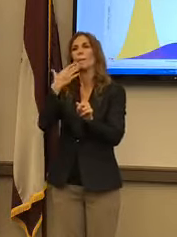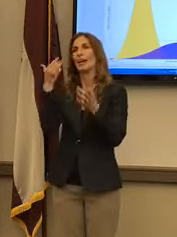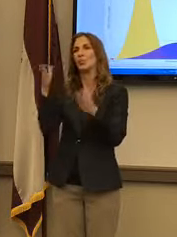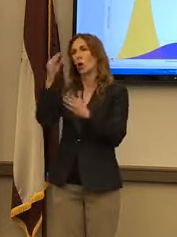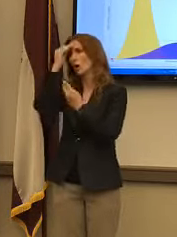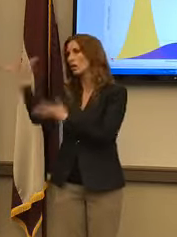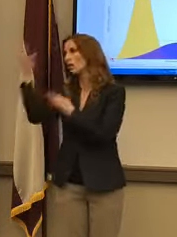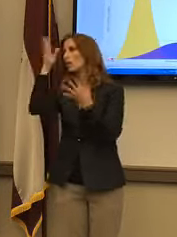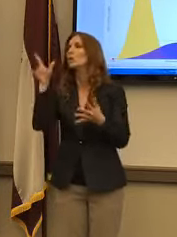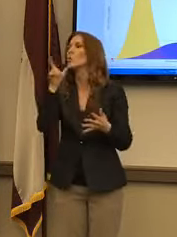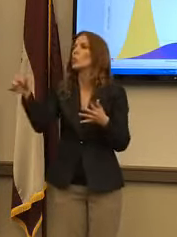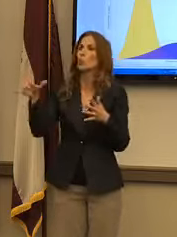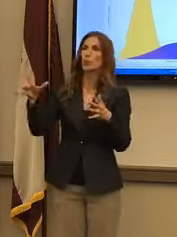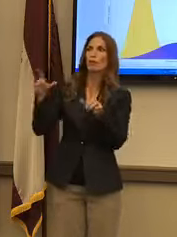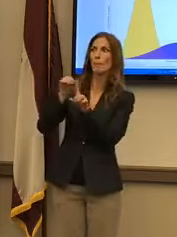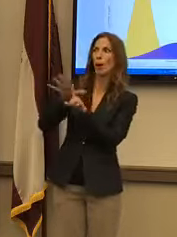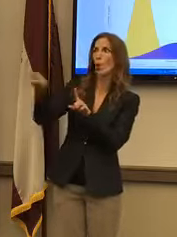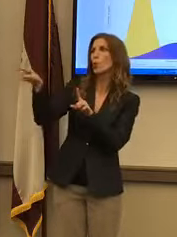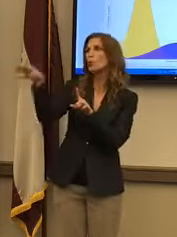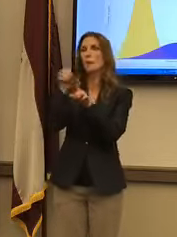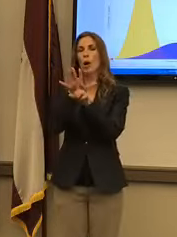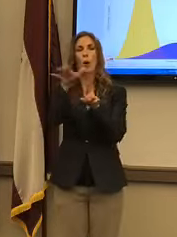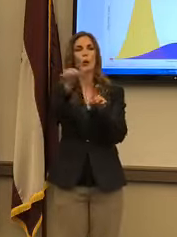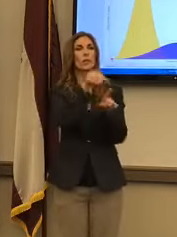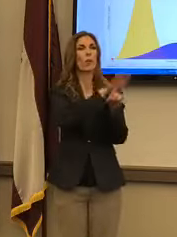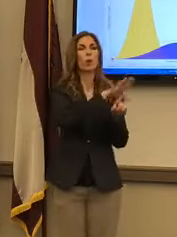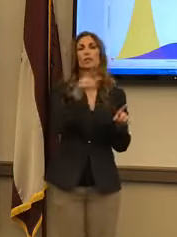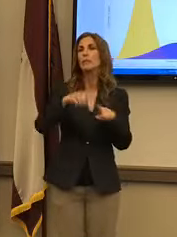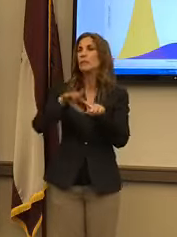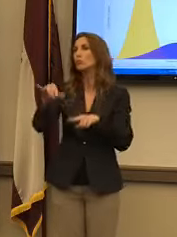know you've been exposed and depending upon what your job is etc you may need